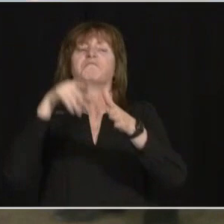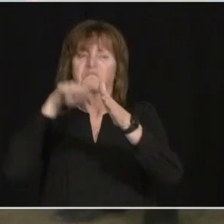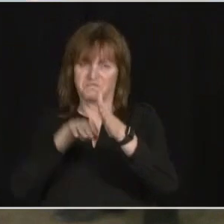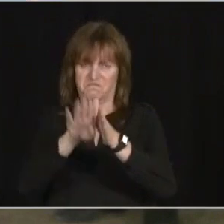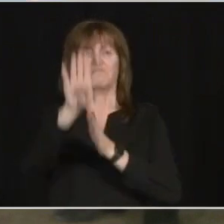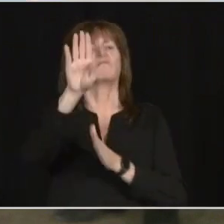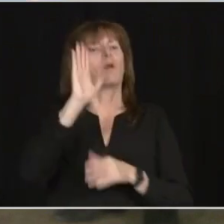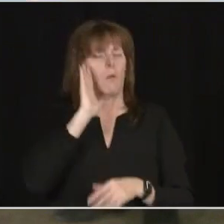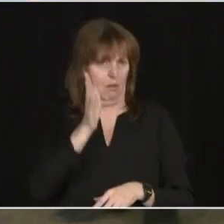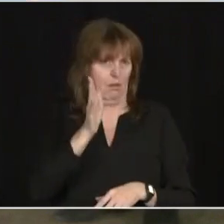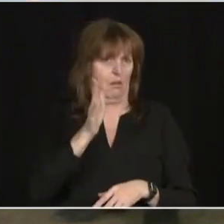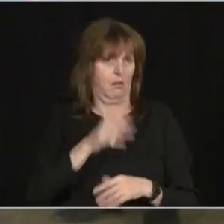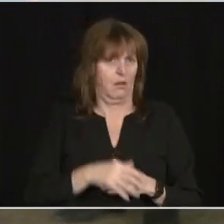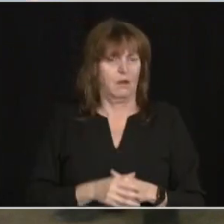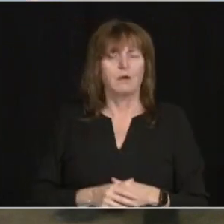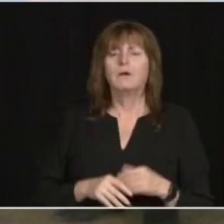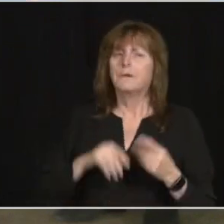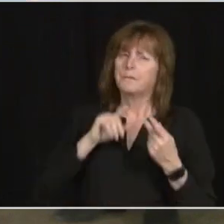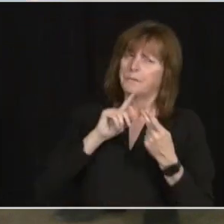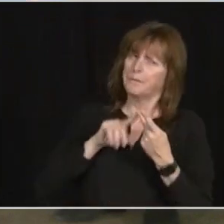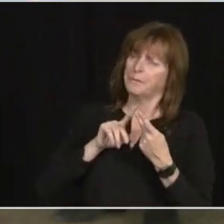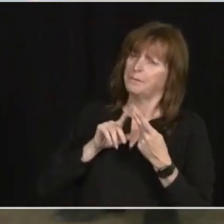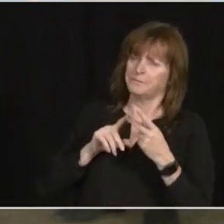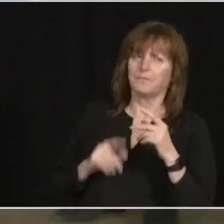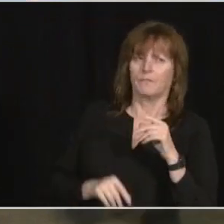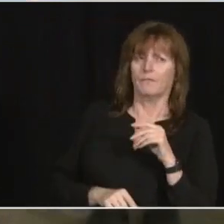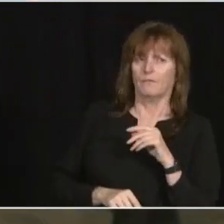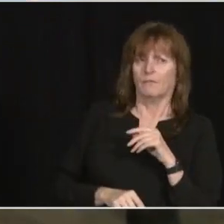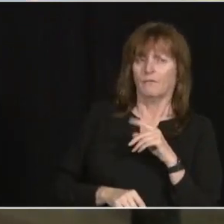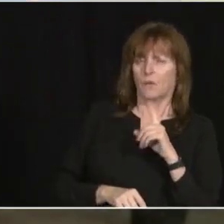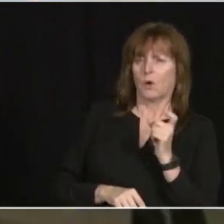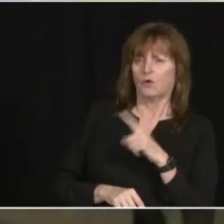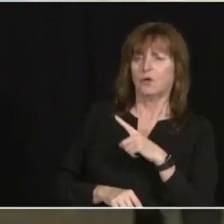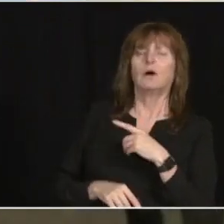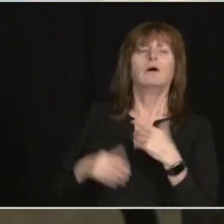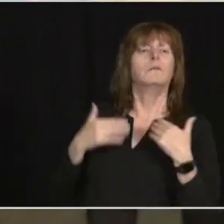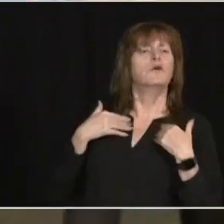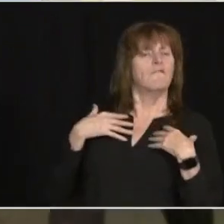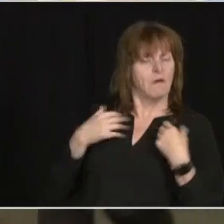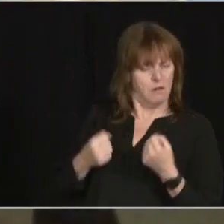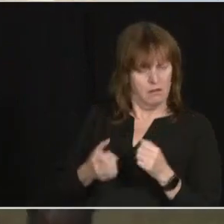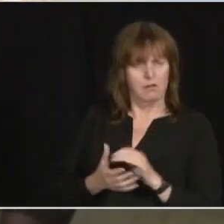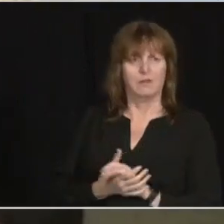for the health minister as well. Minister, doctors currently are saying they do